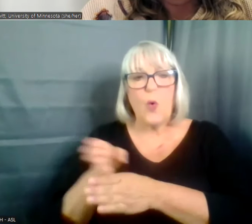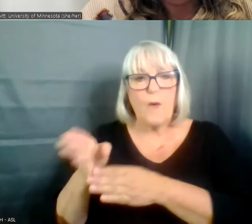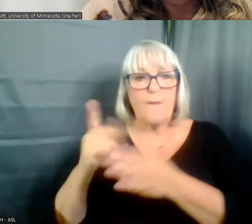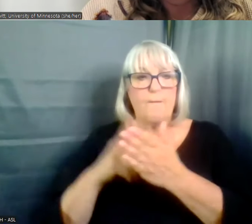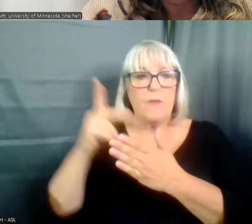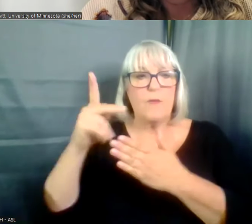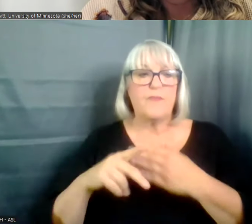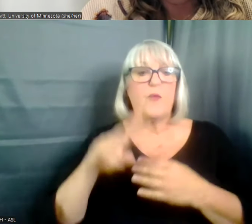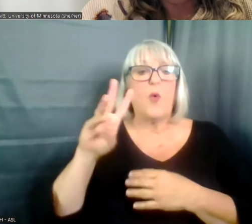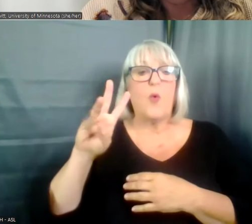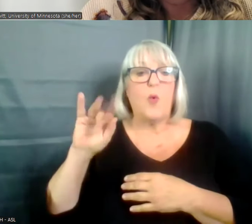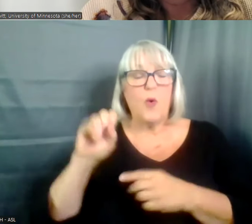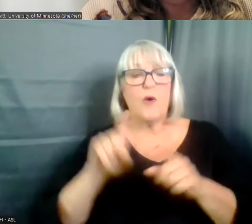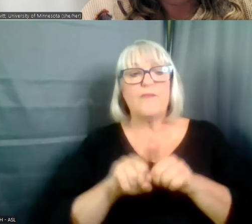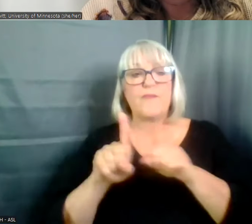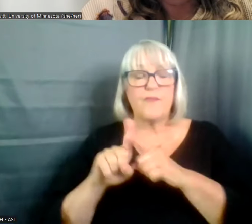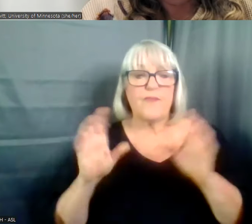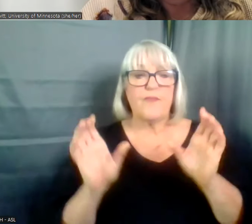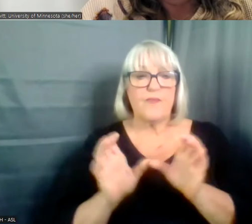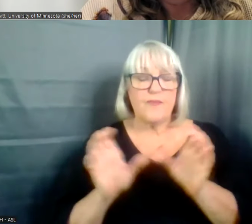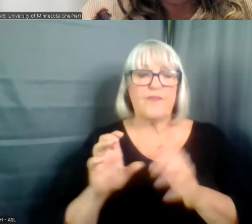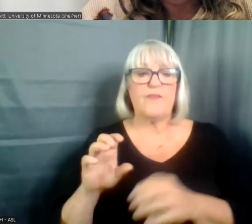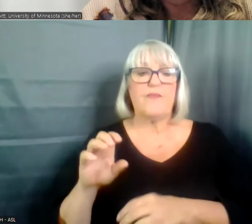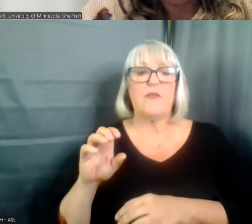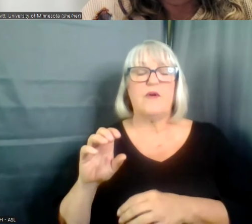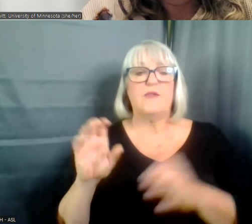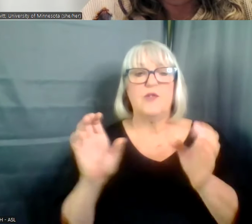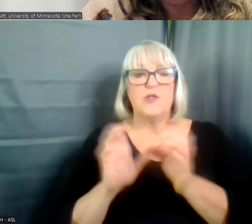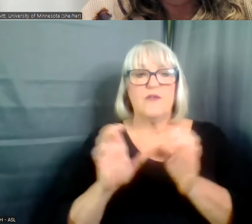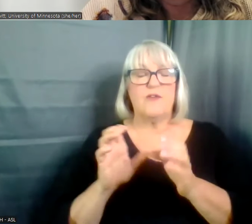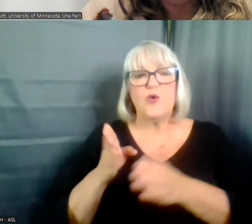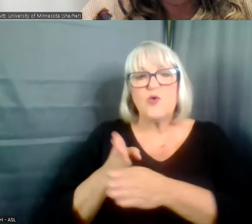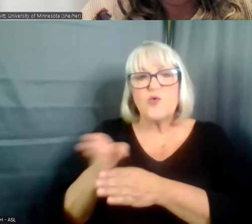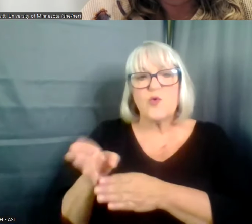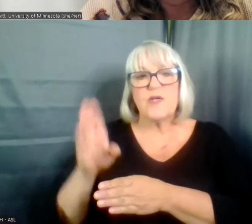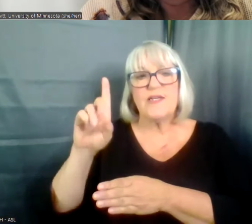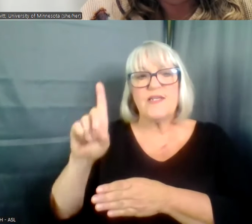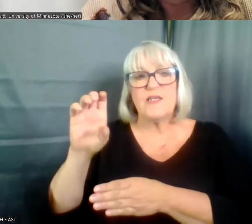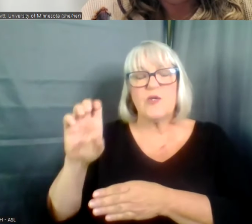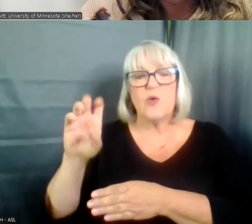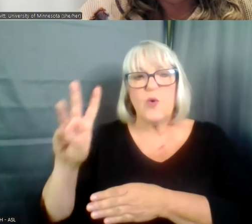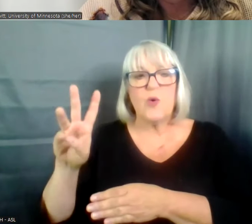the Certified Direct Care Professional Training Program last year. And the other state strategy relevant to the